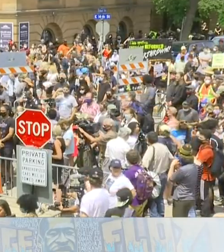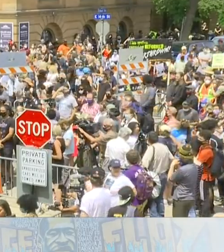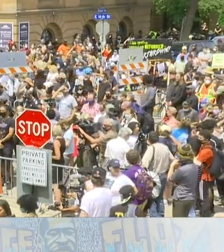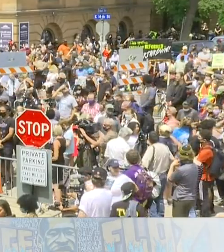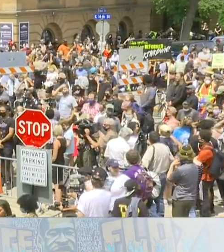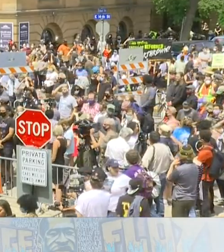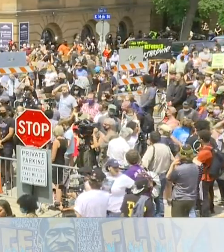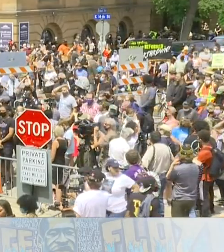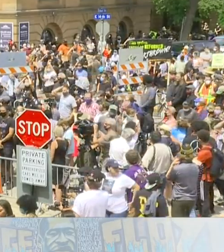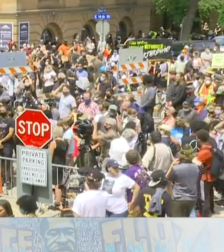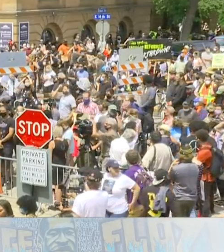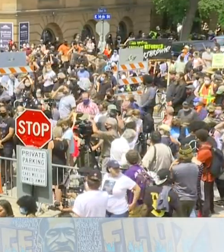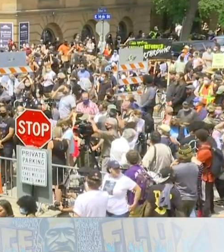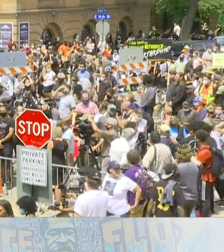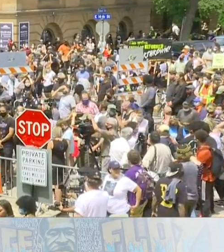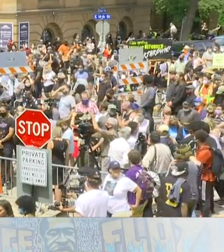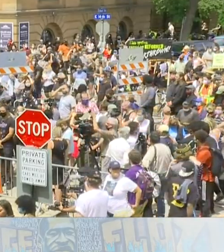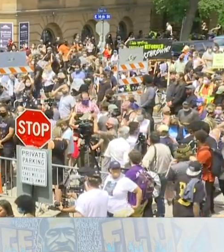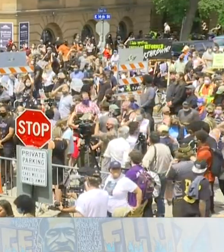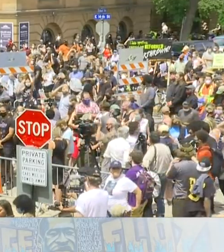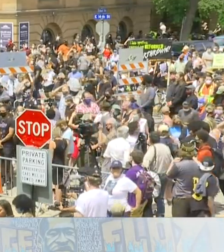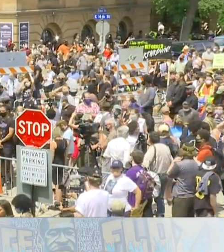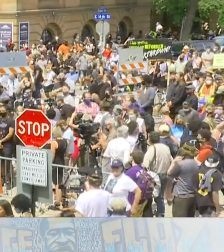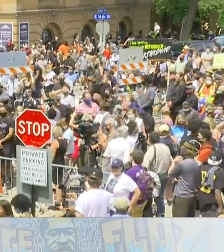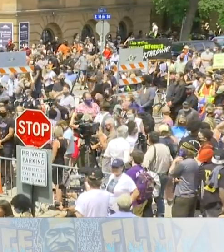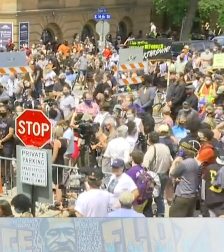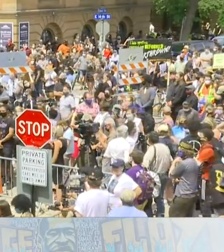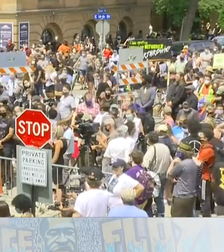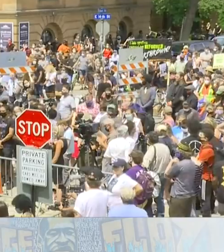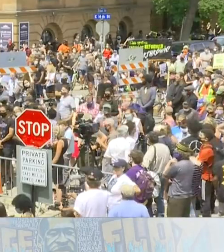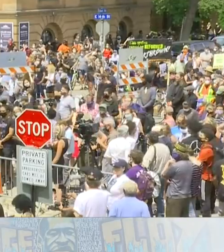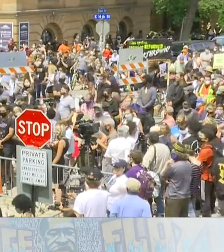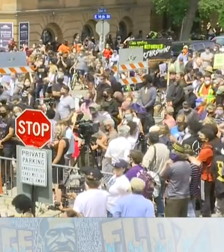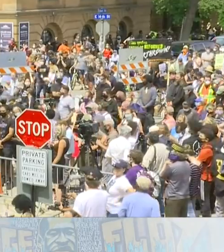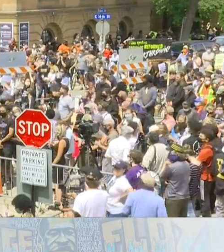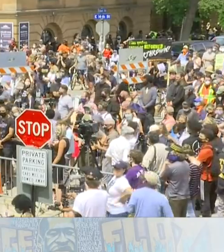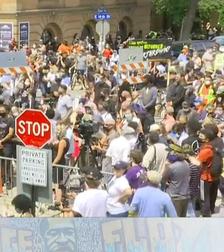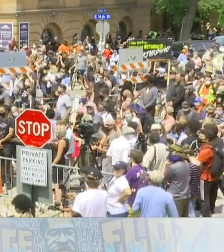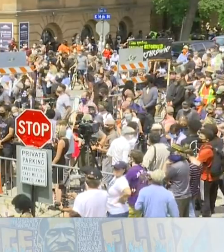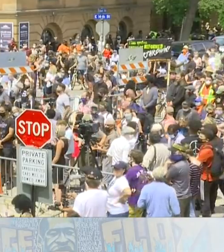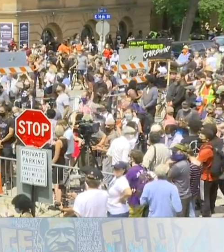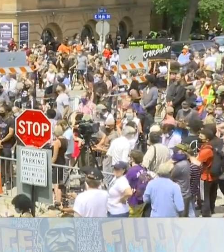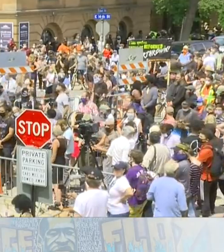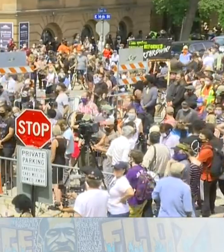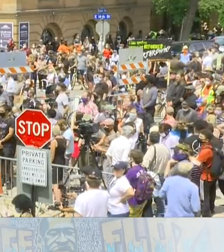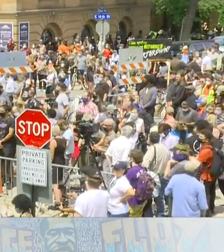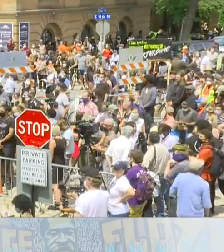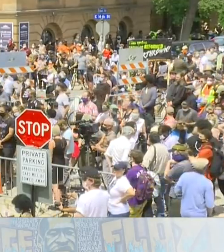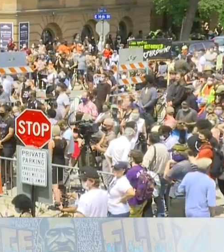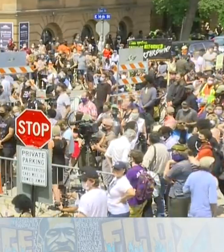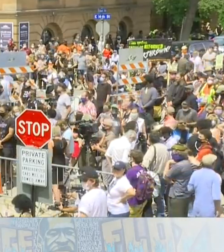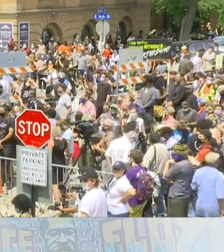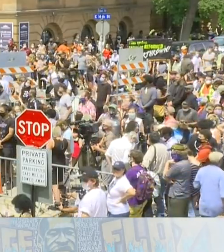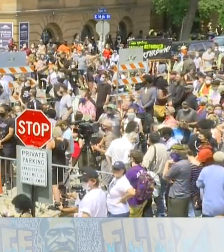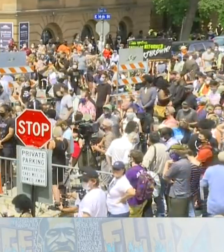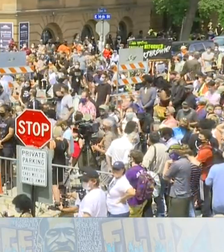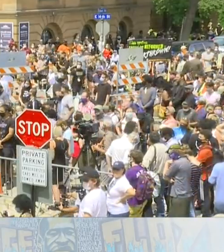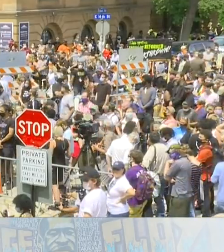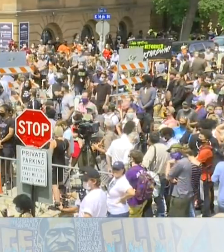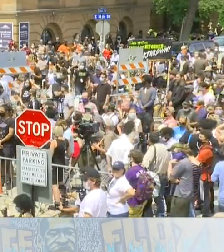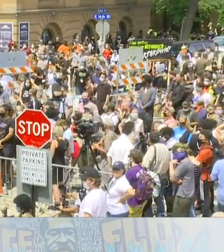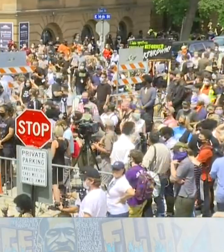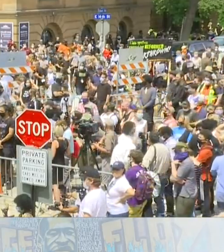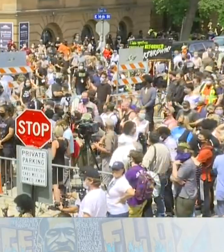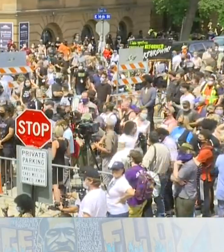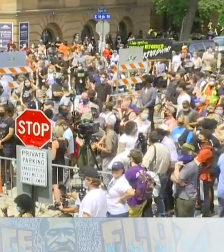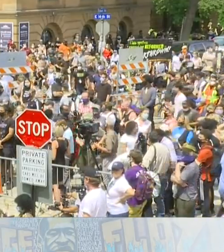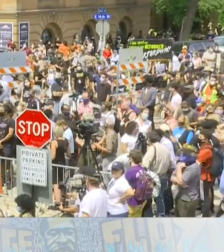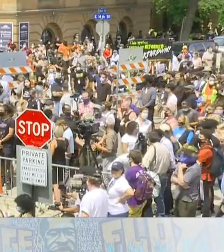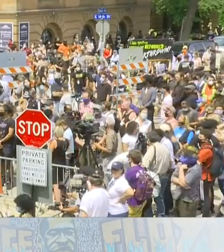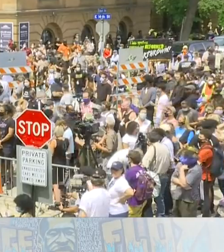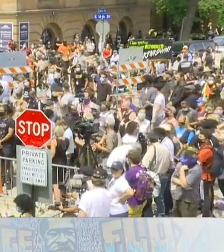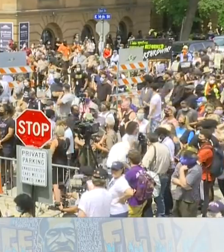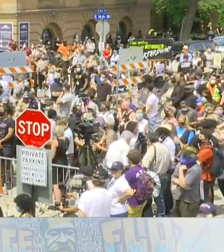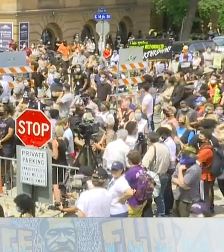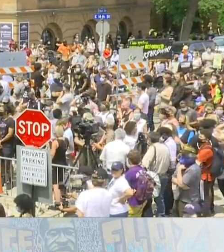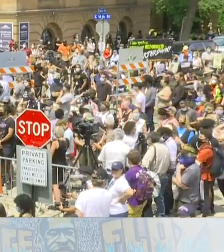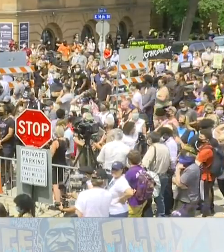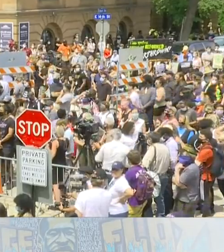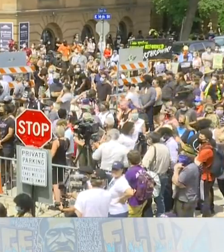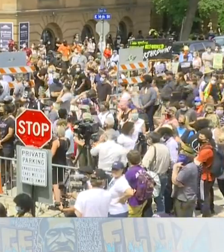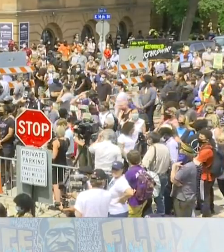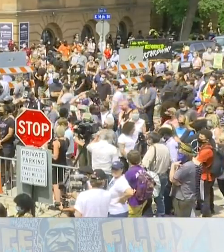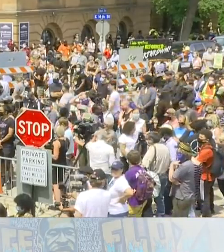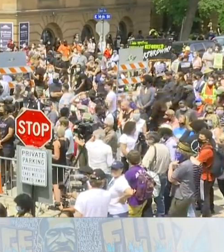IT'S MINE